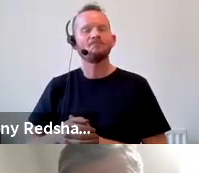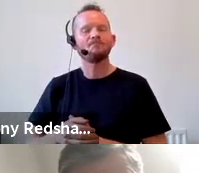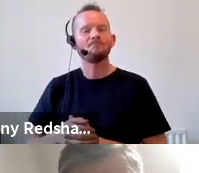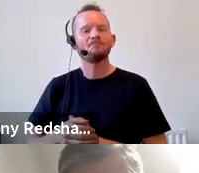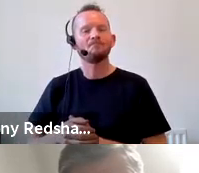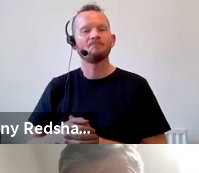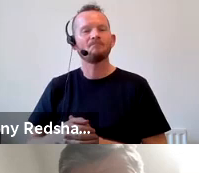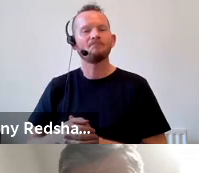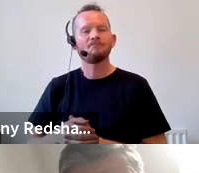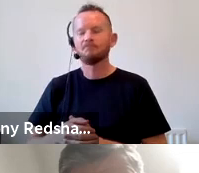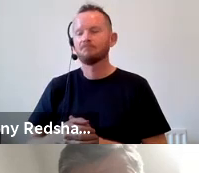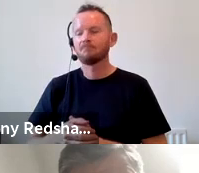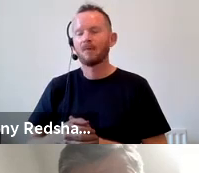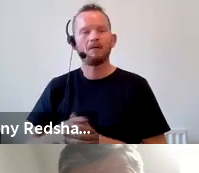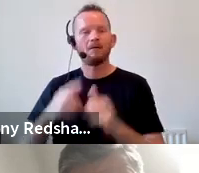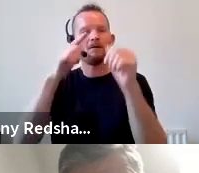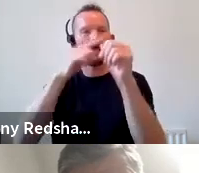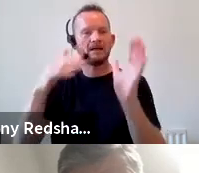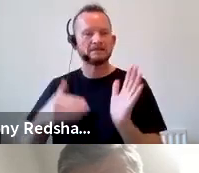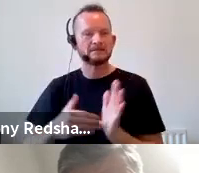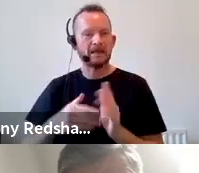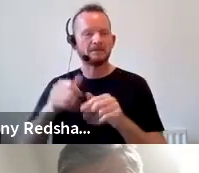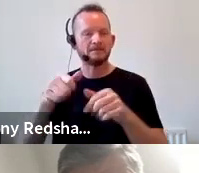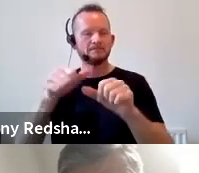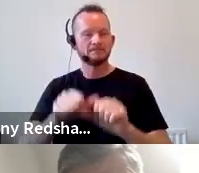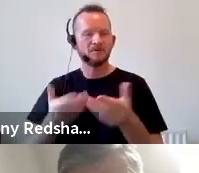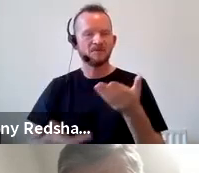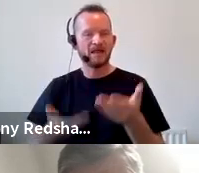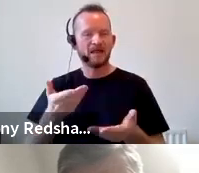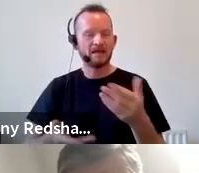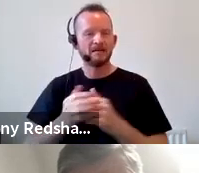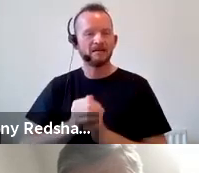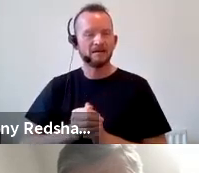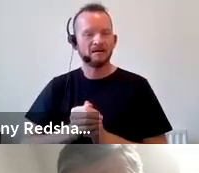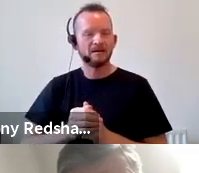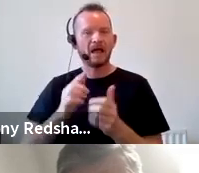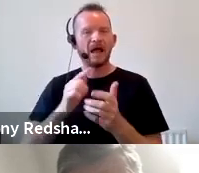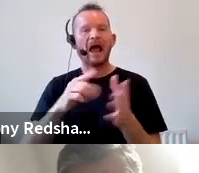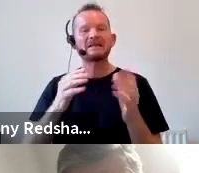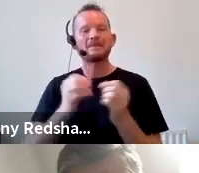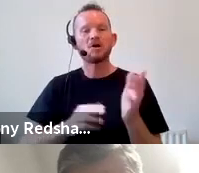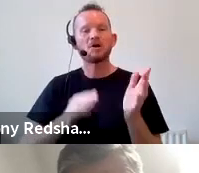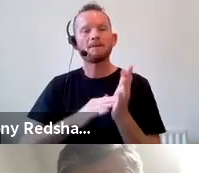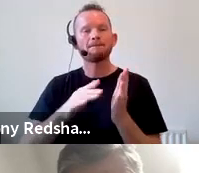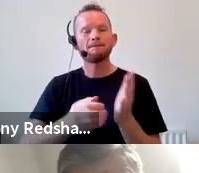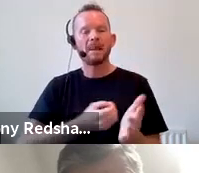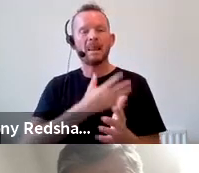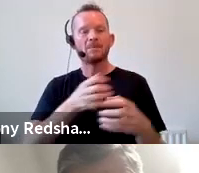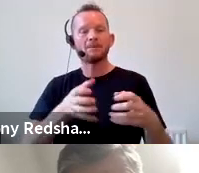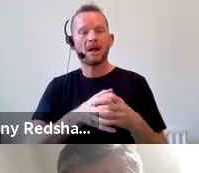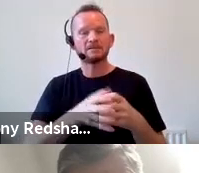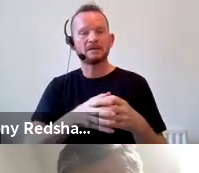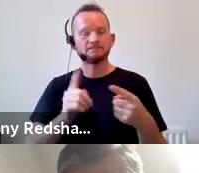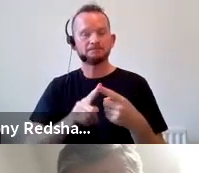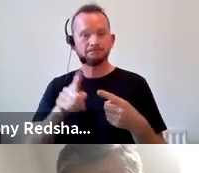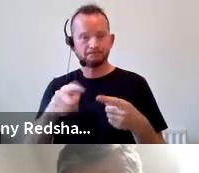So, in alphabetical order. That's always in fairness. We've got Andy ban them from the labor burden.